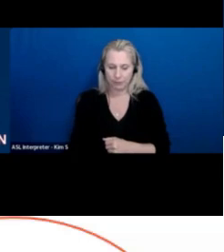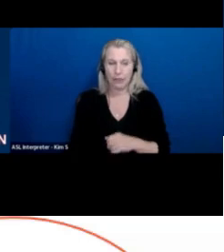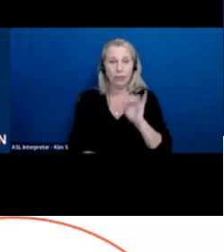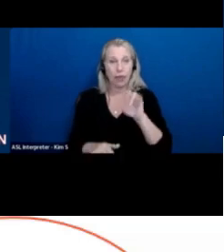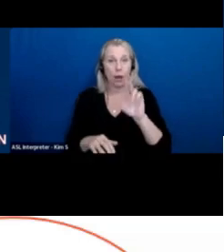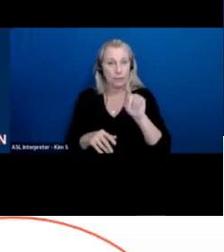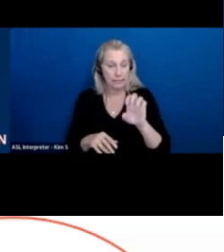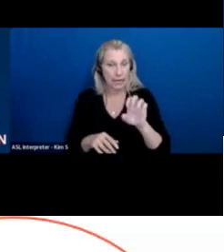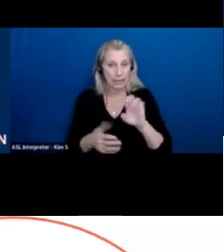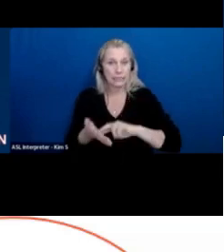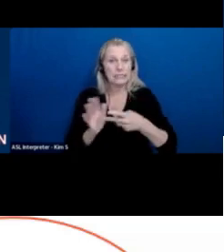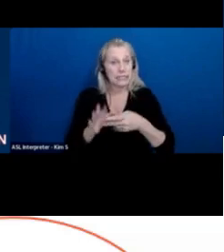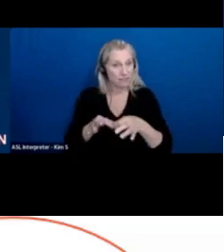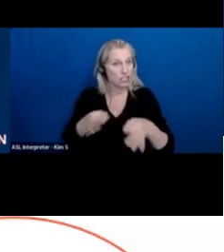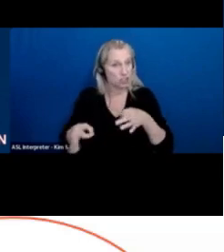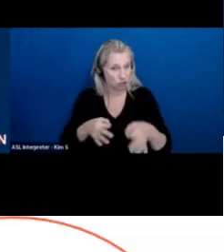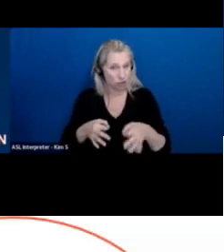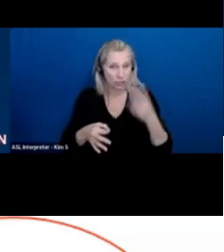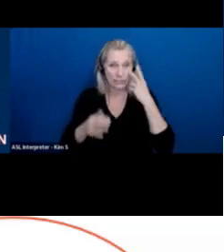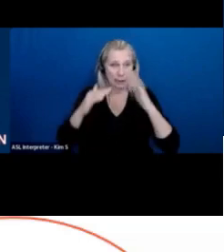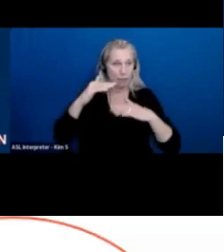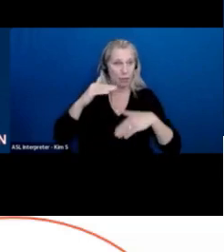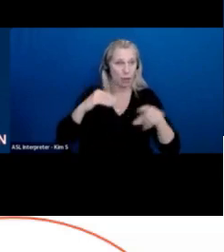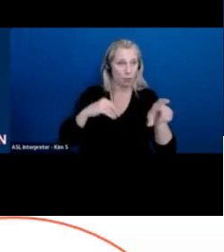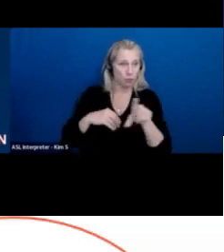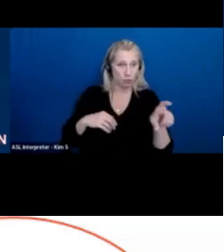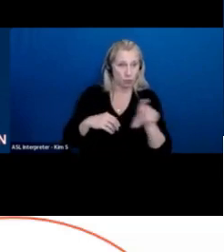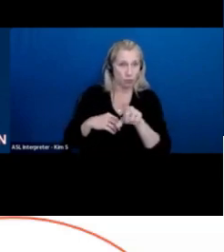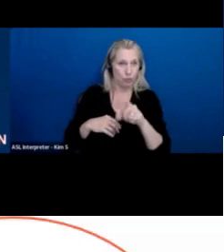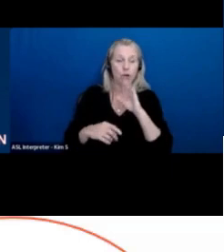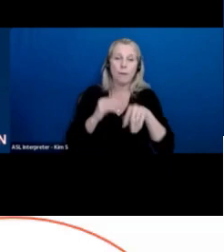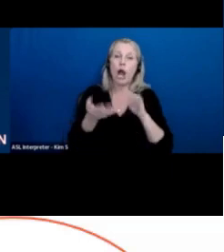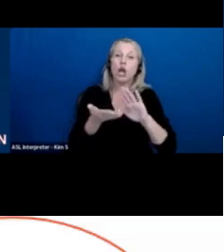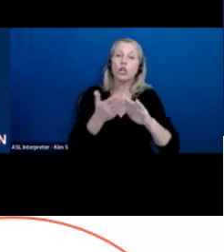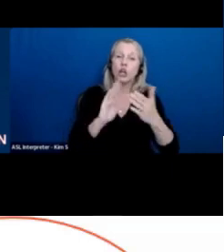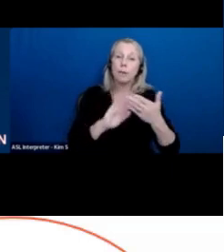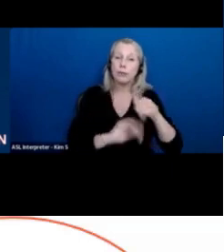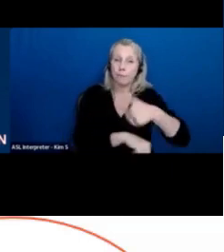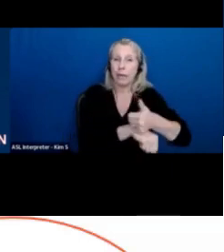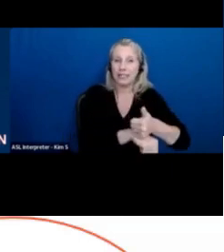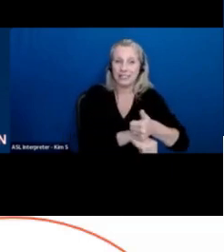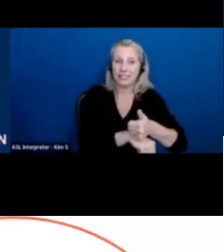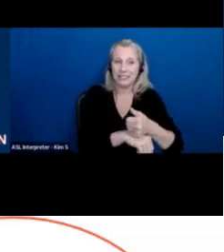definition that you'll see below, talks about a community based set of services and